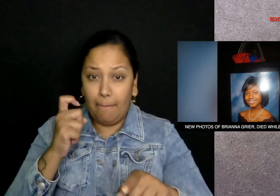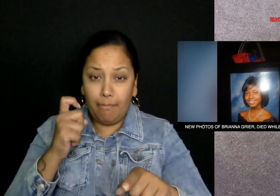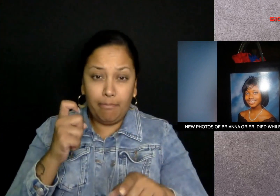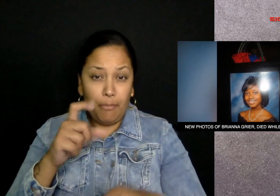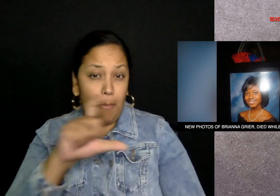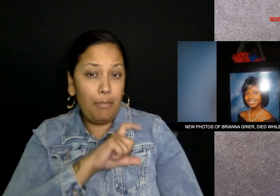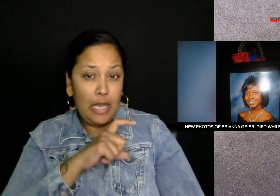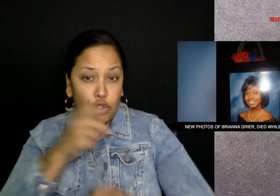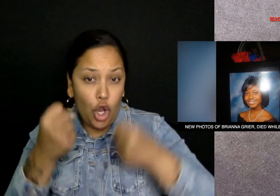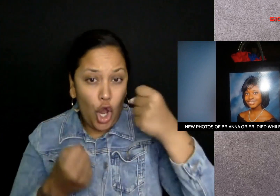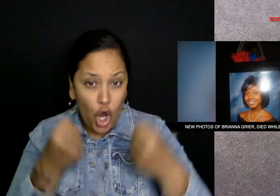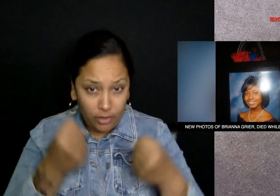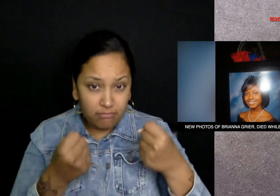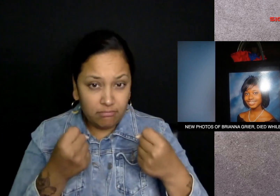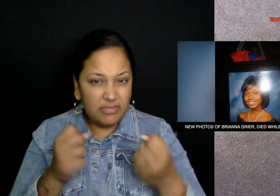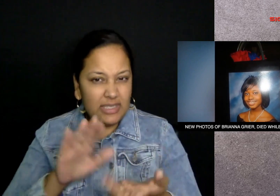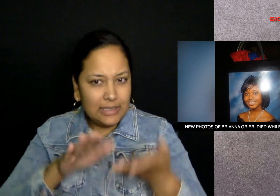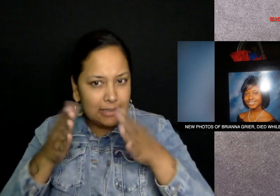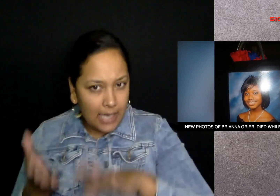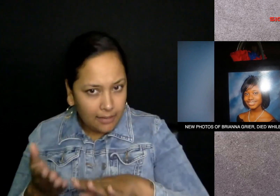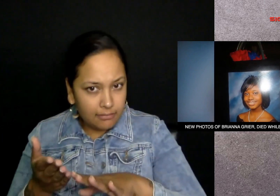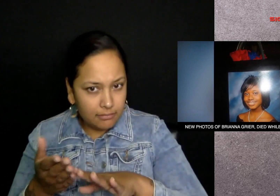Grier died after falling out of the back of a police car